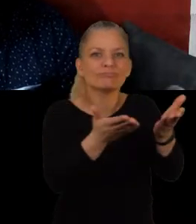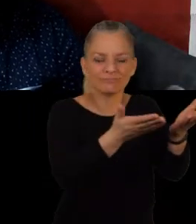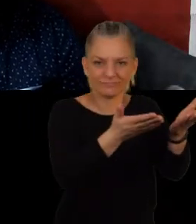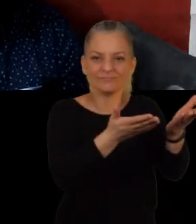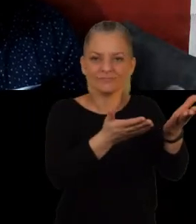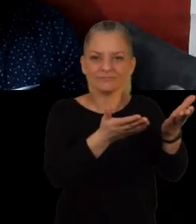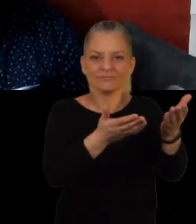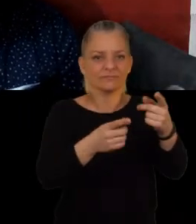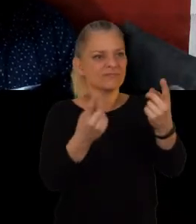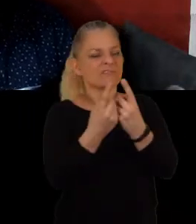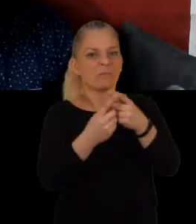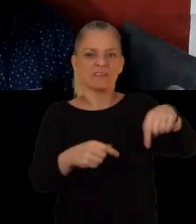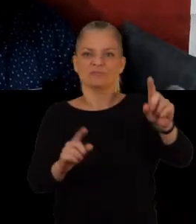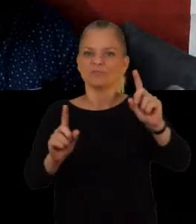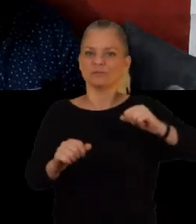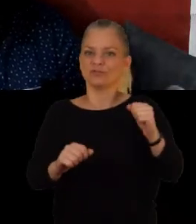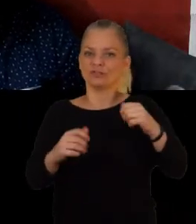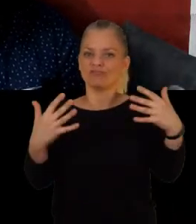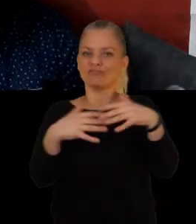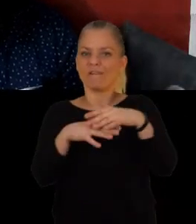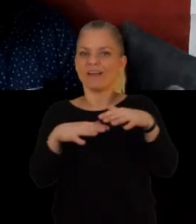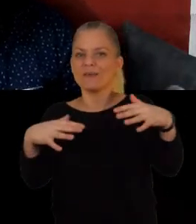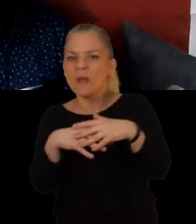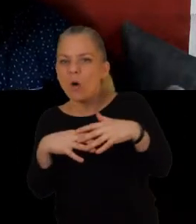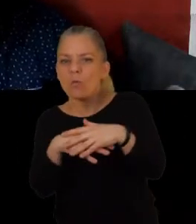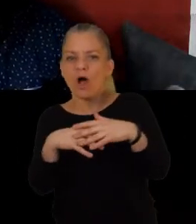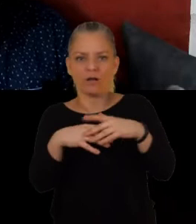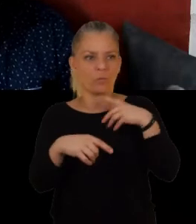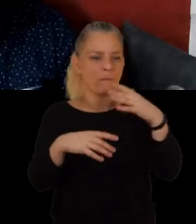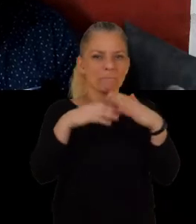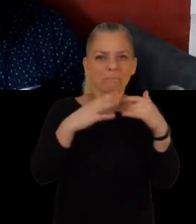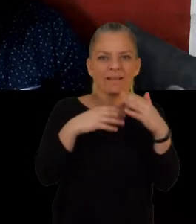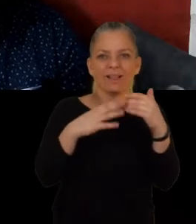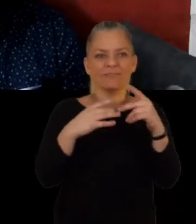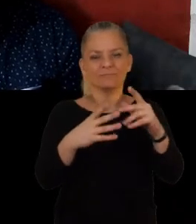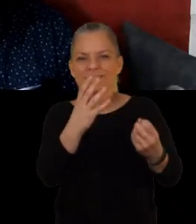want to be part of the change and it's something in Scottish Recovery Network that we want to